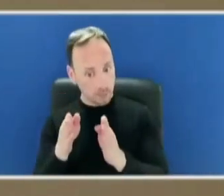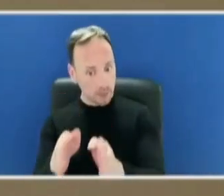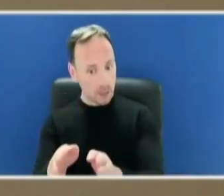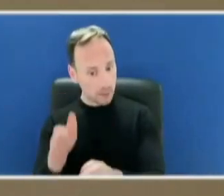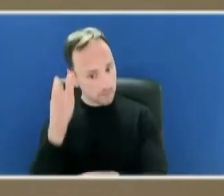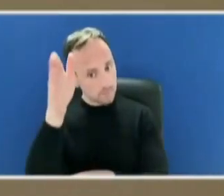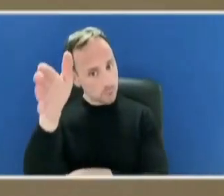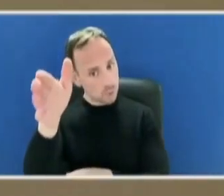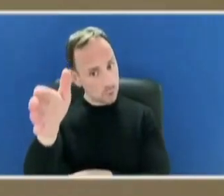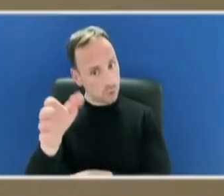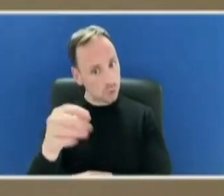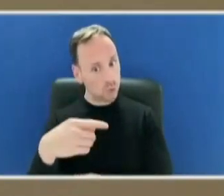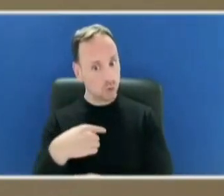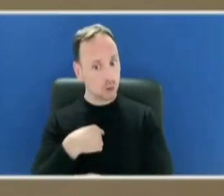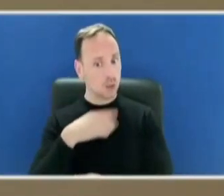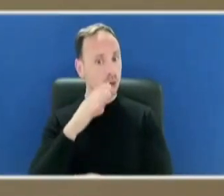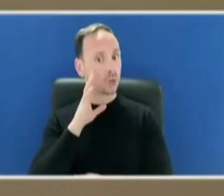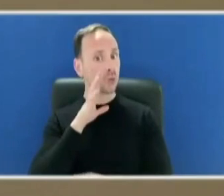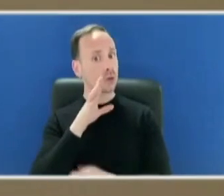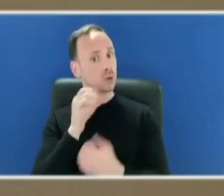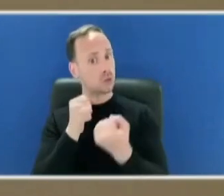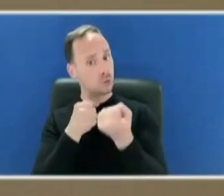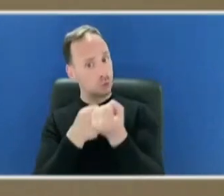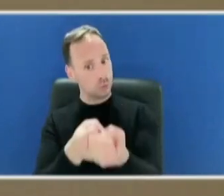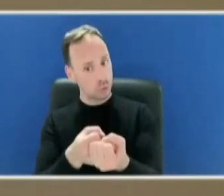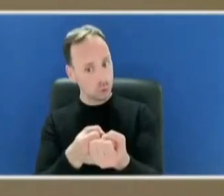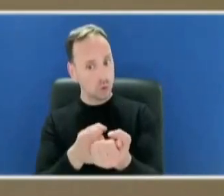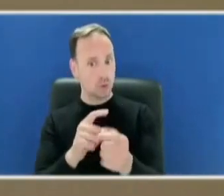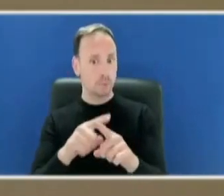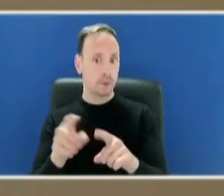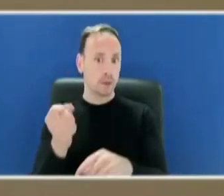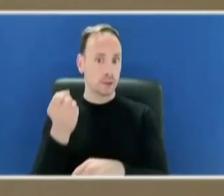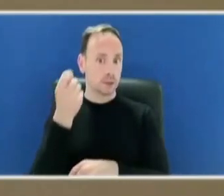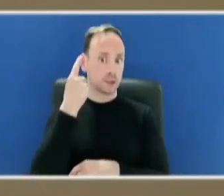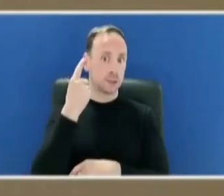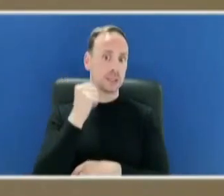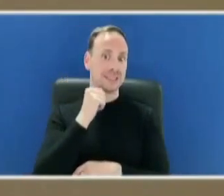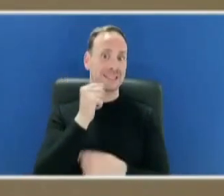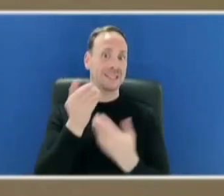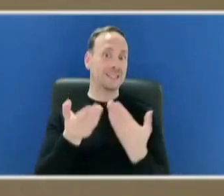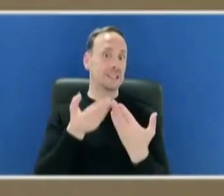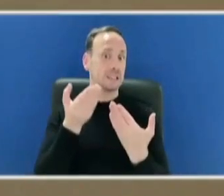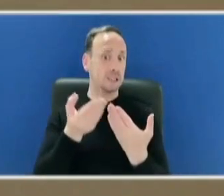to support it but I just want you to know it wasn't an easy decision and we spent a lot of time deliberating the pros and cons.